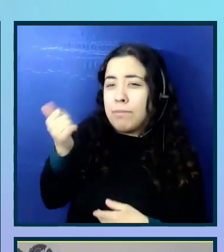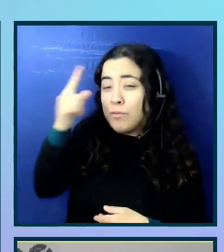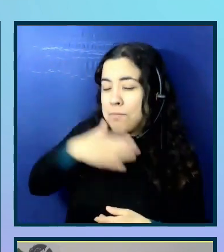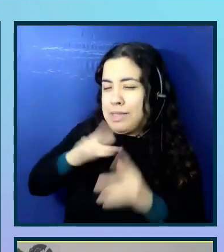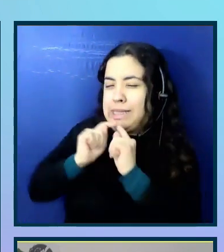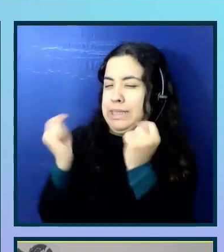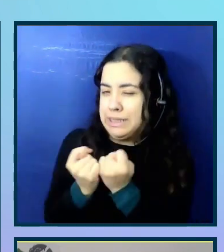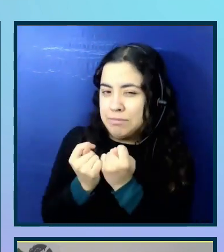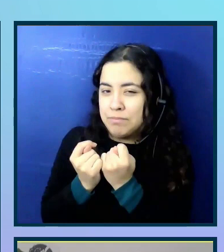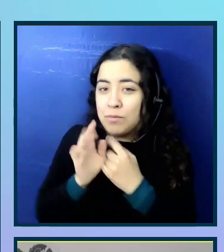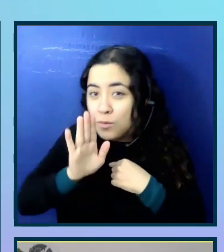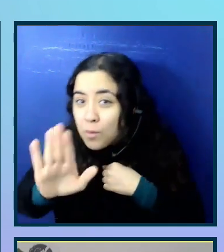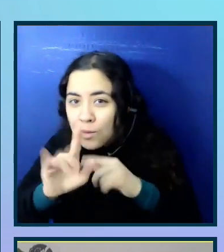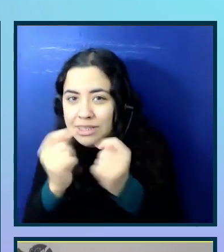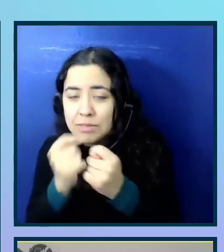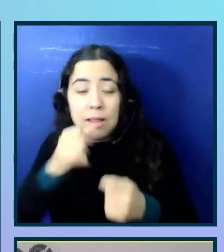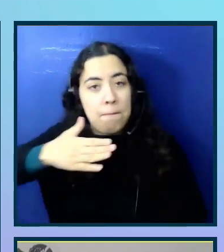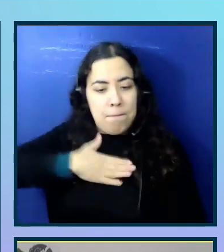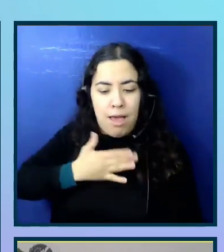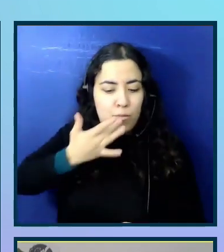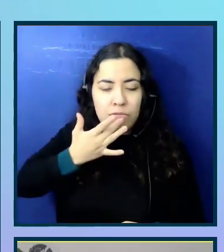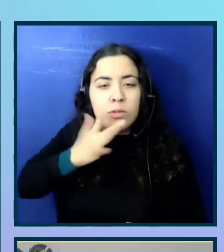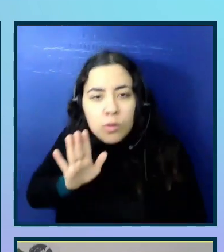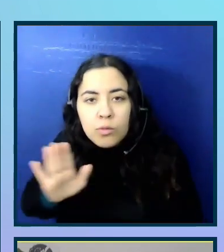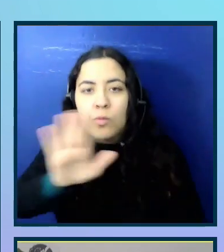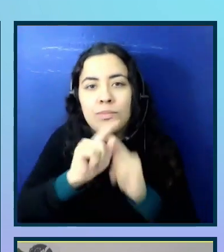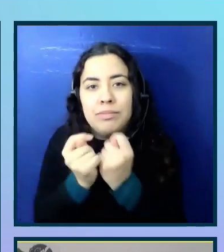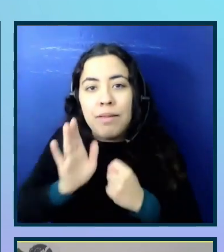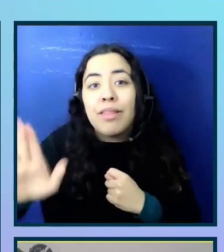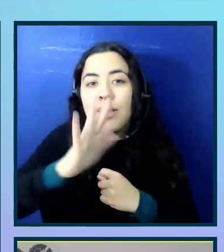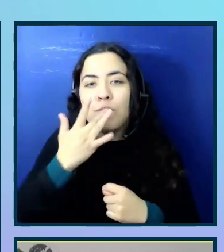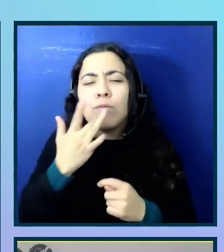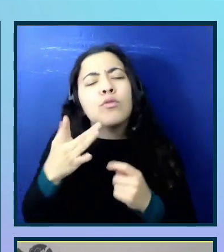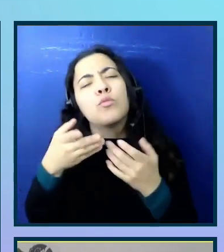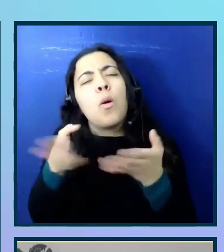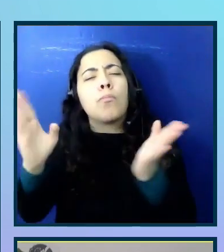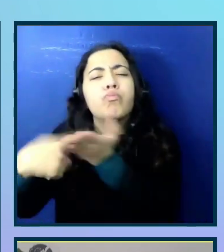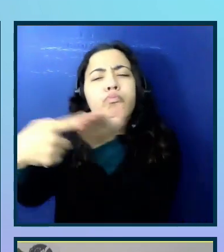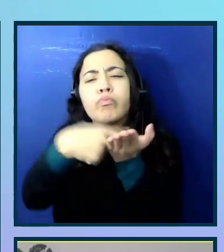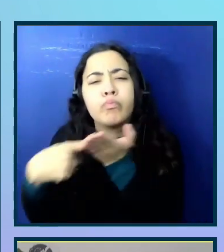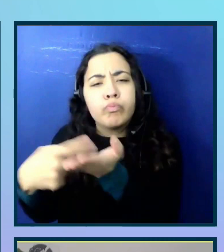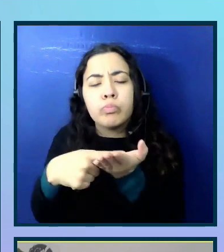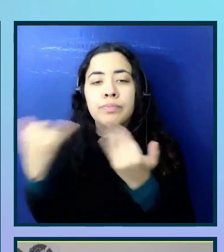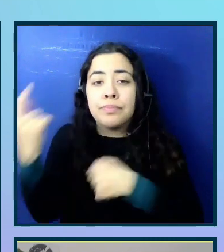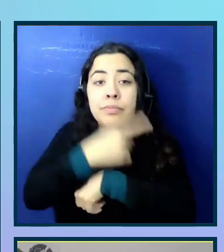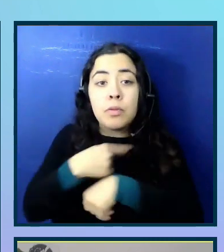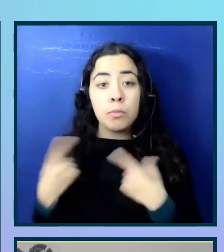Not mine. And this has, of course, to be an open discussion. What I can do today is talk a little bit about